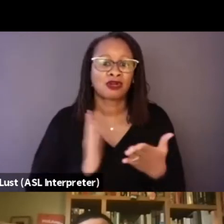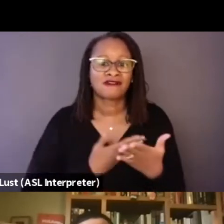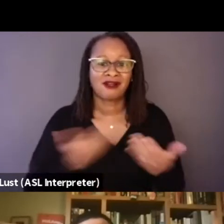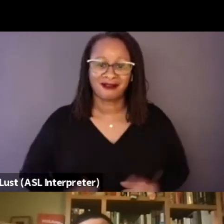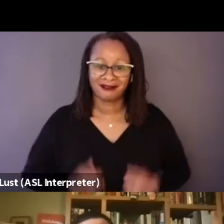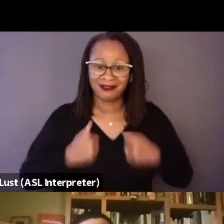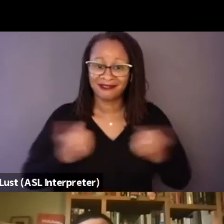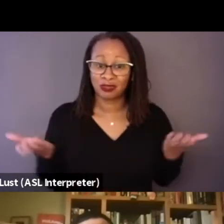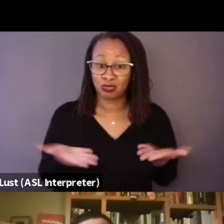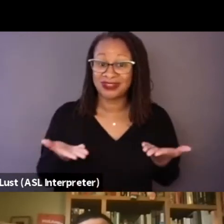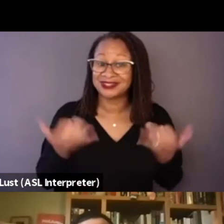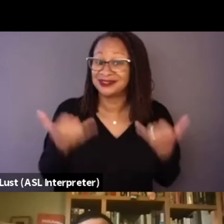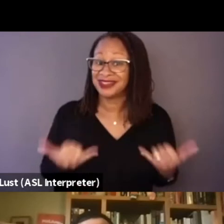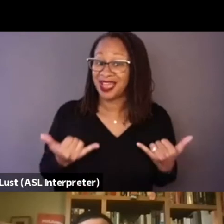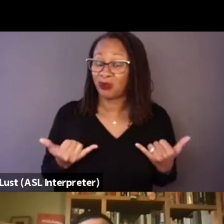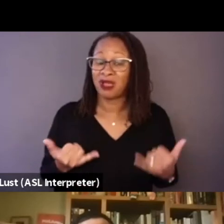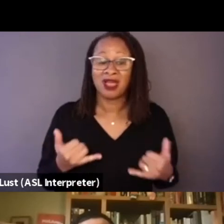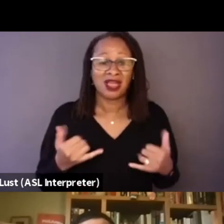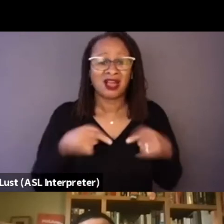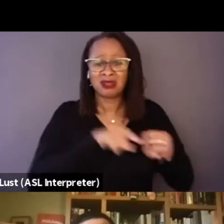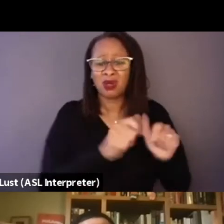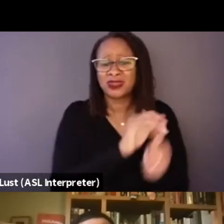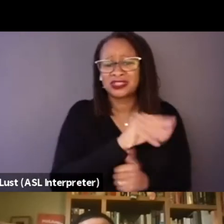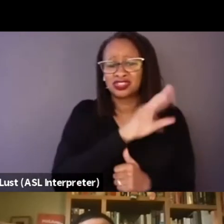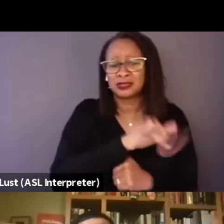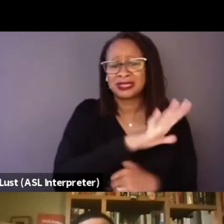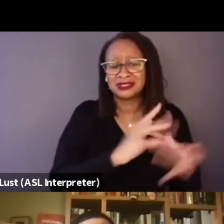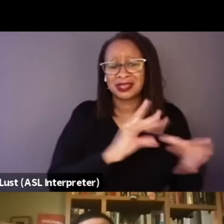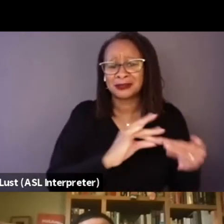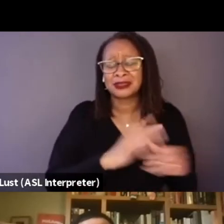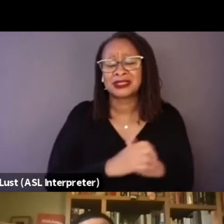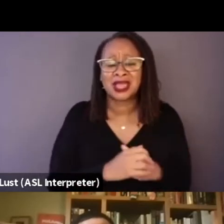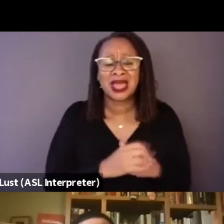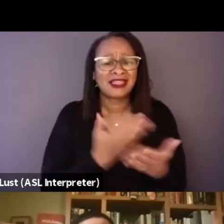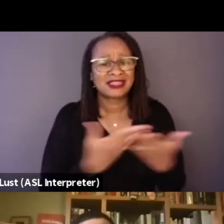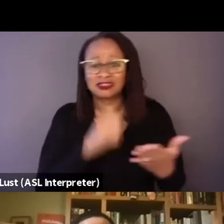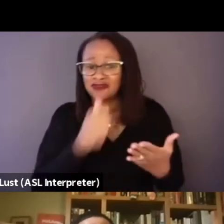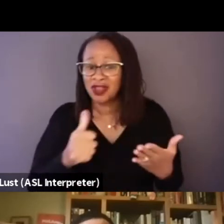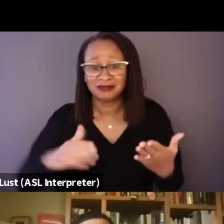Really just along with what Jimmy was talking about as far as things that haven't been processed in our society,